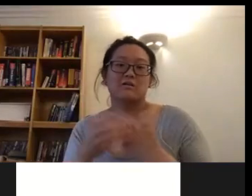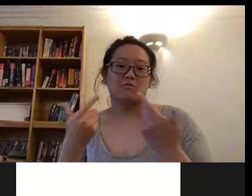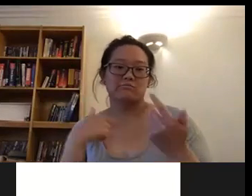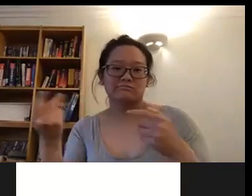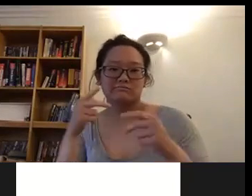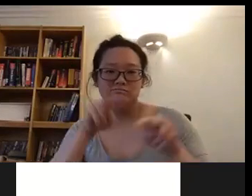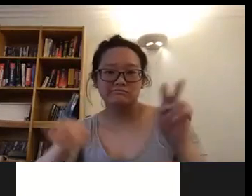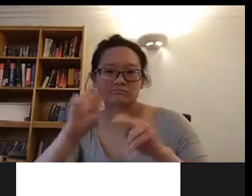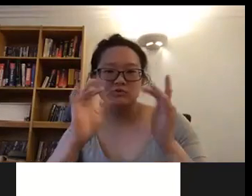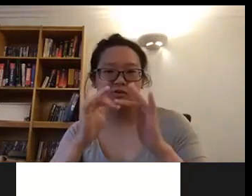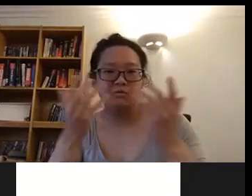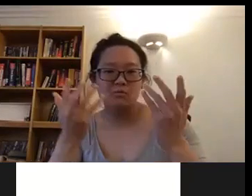self-diagnosis.